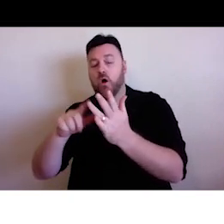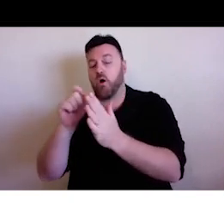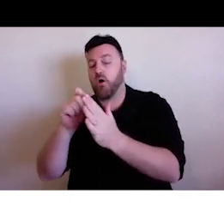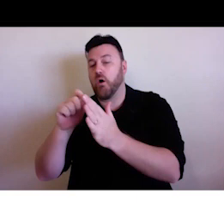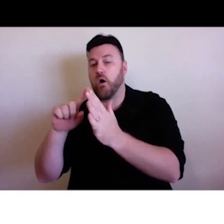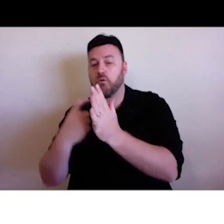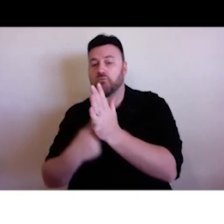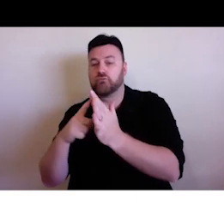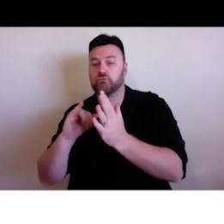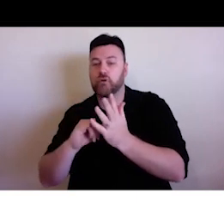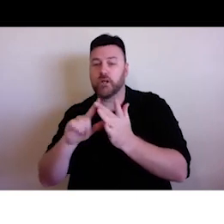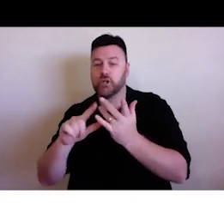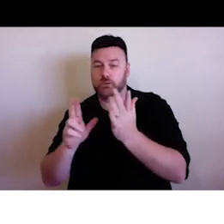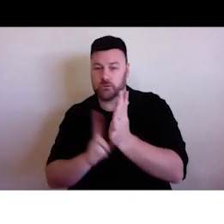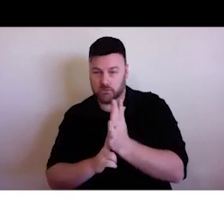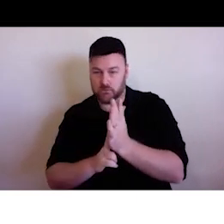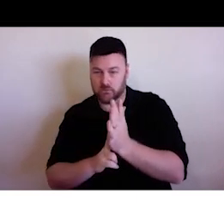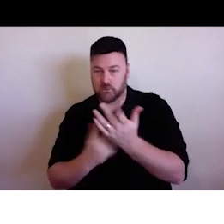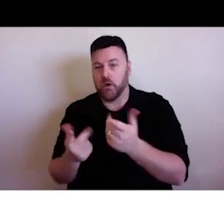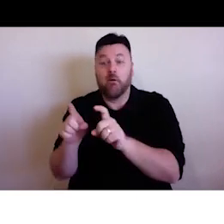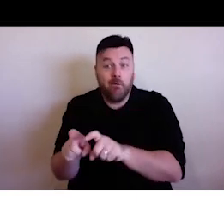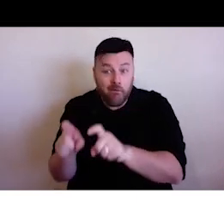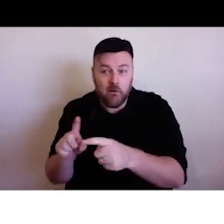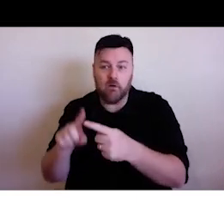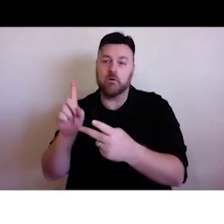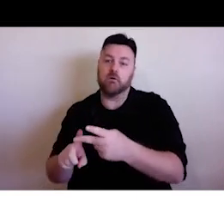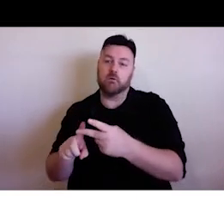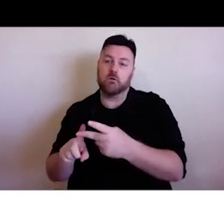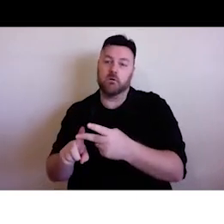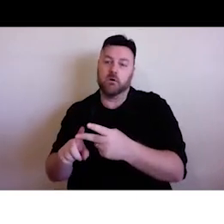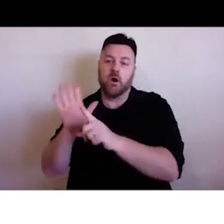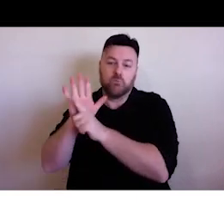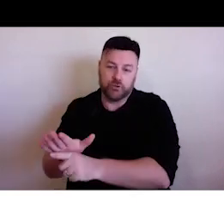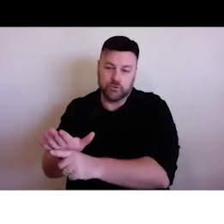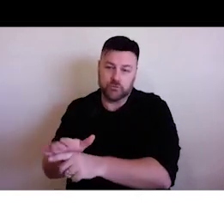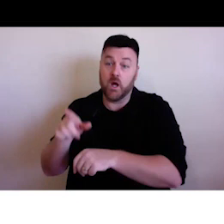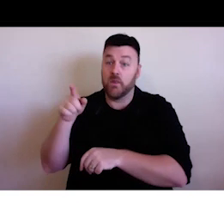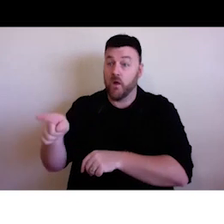symbolise or represent too much authority. When there is too much